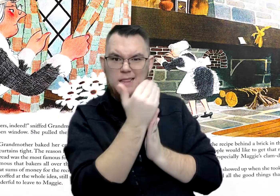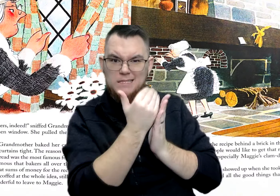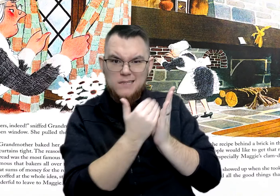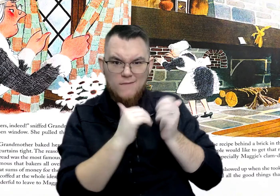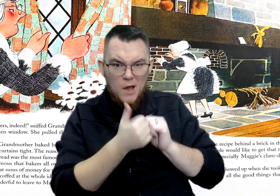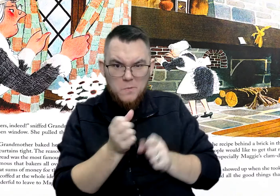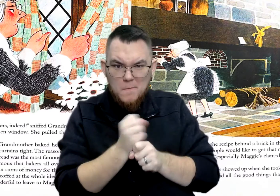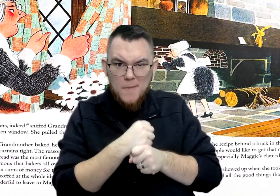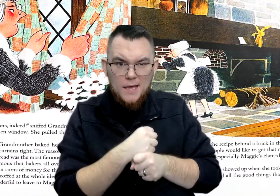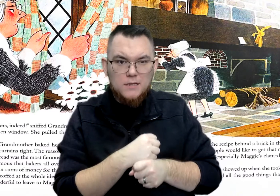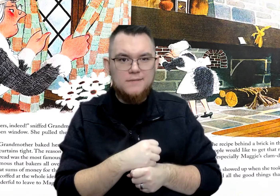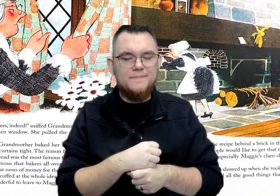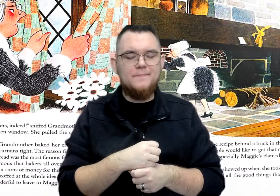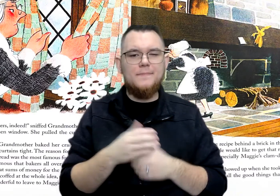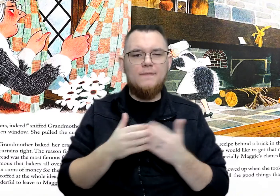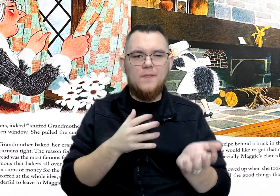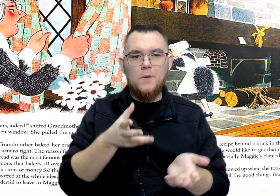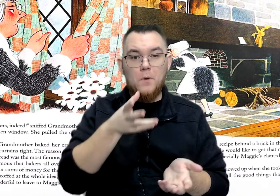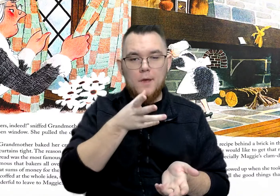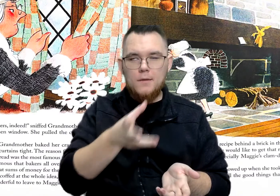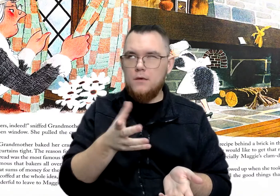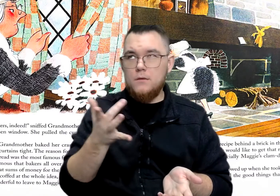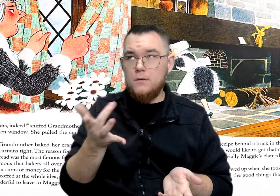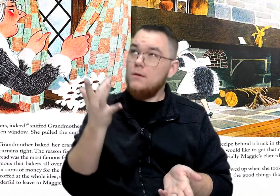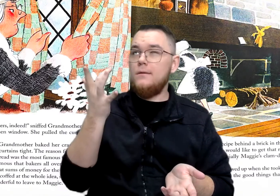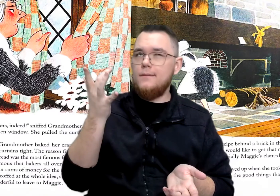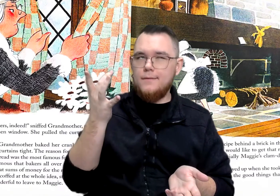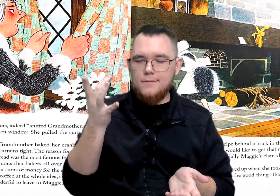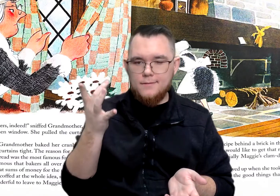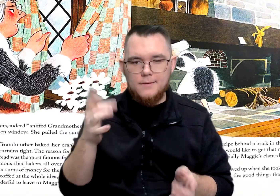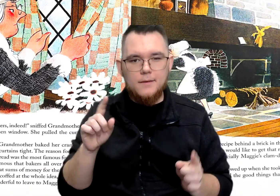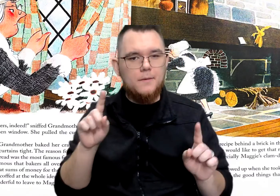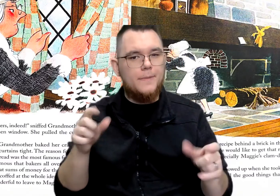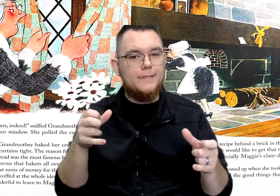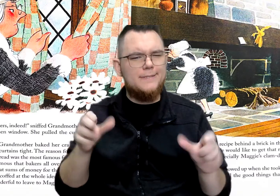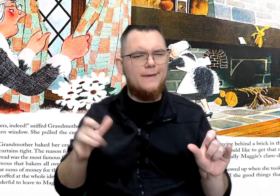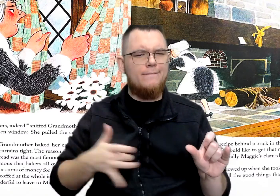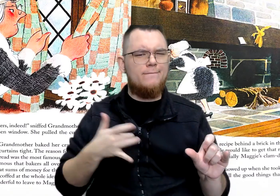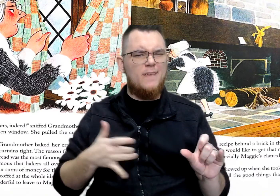Although Grandmother scoffed at the whole idea, still she felt it was something wonderful